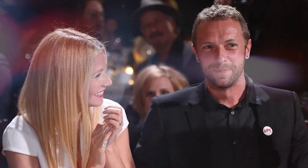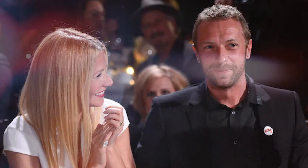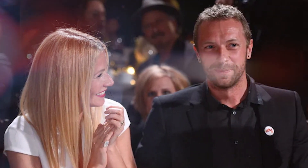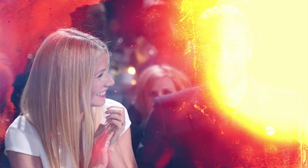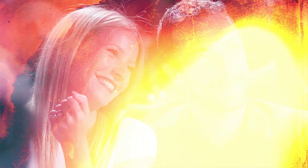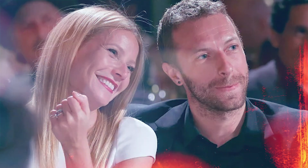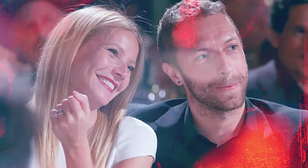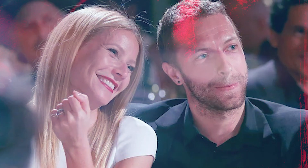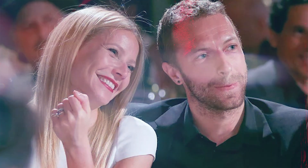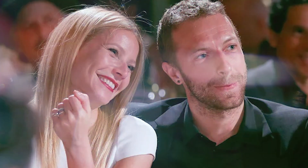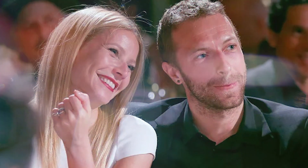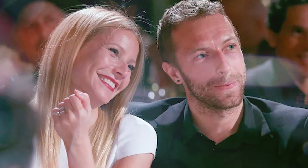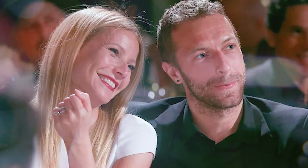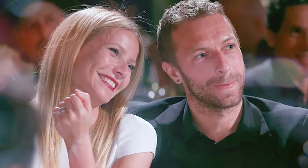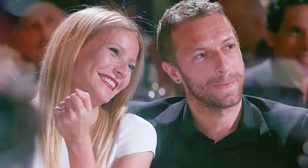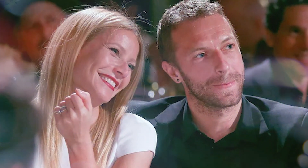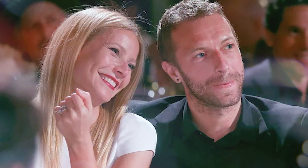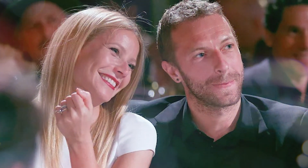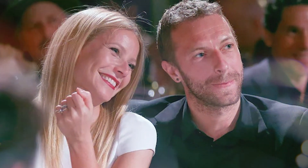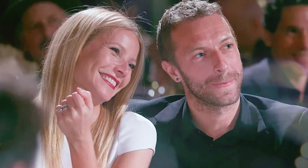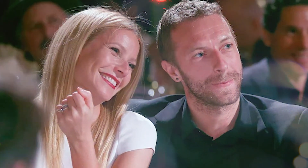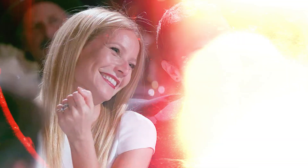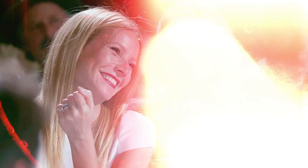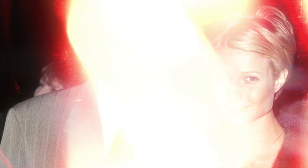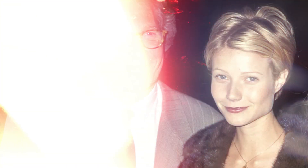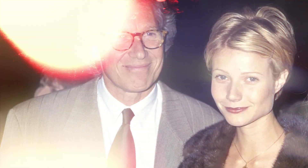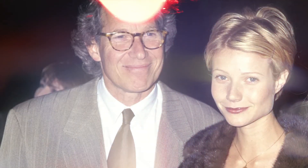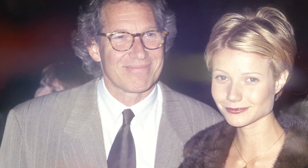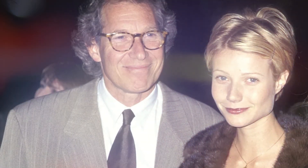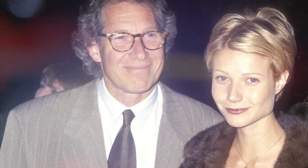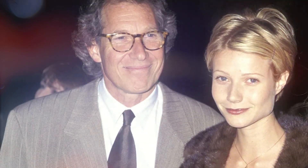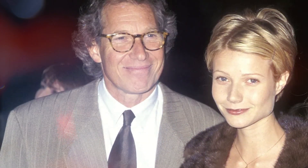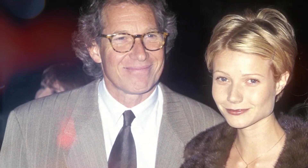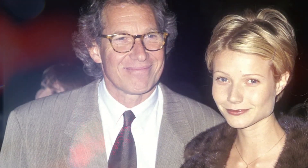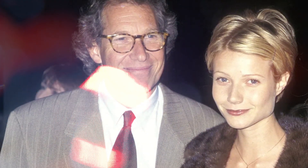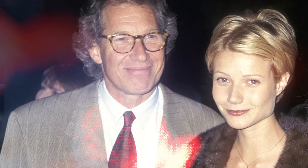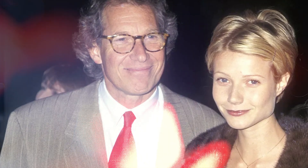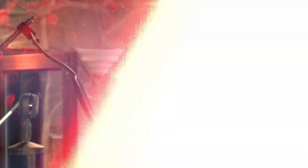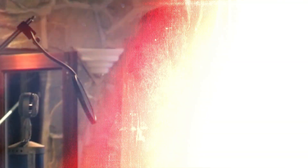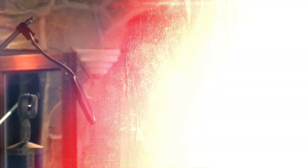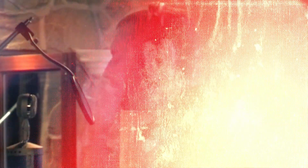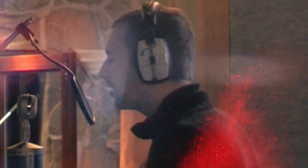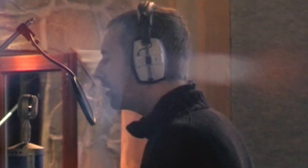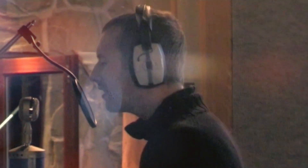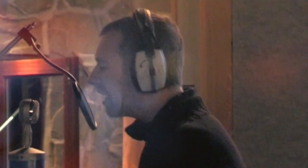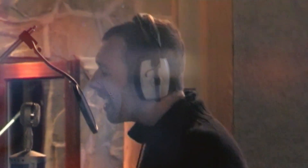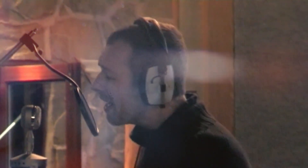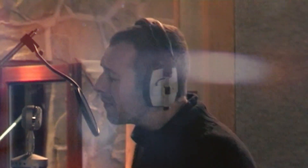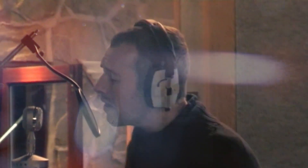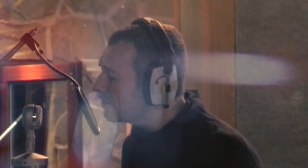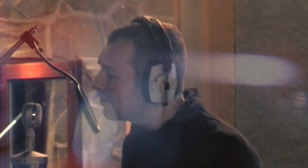and she had just lost her father and he wrote this song